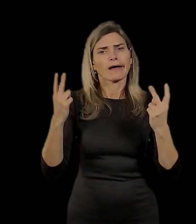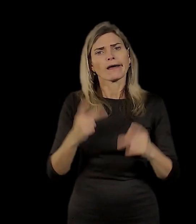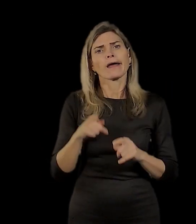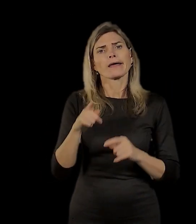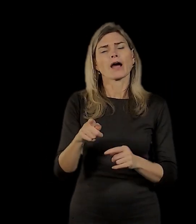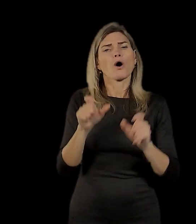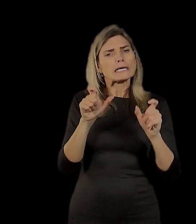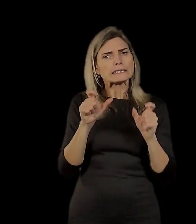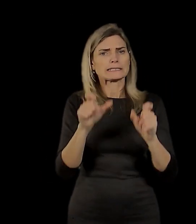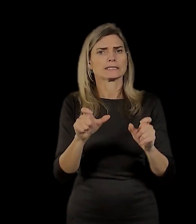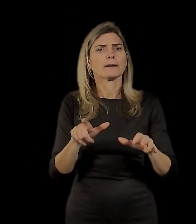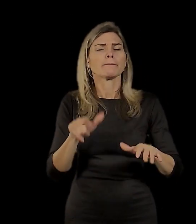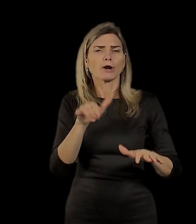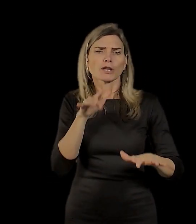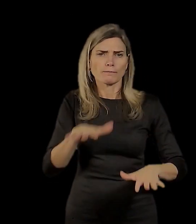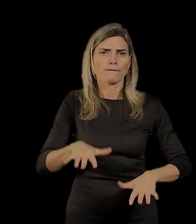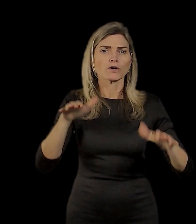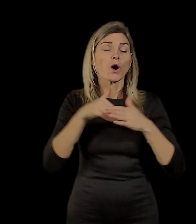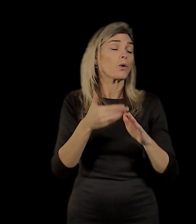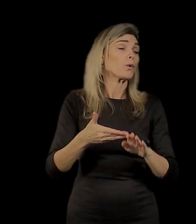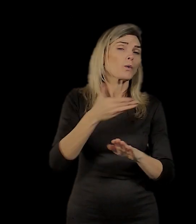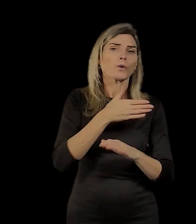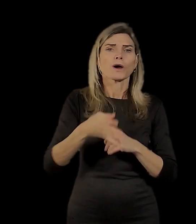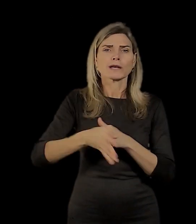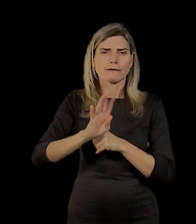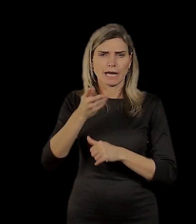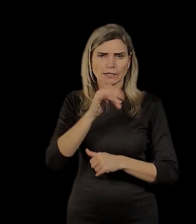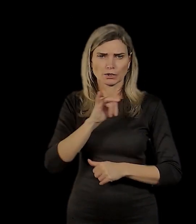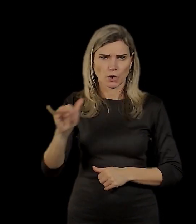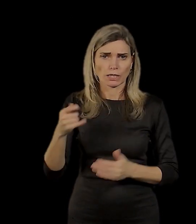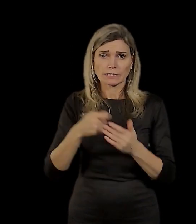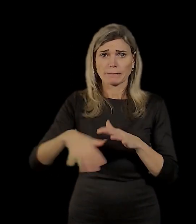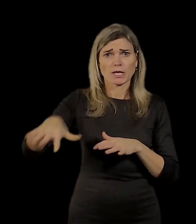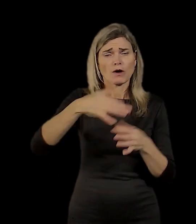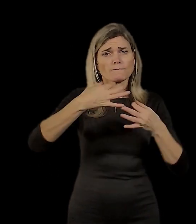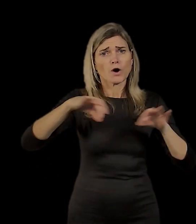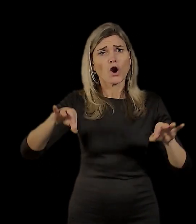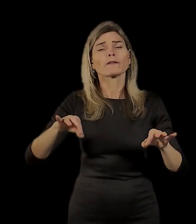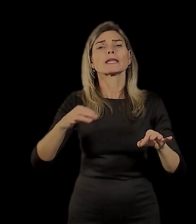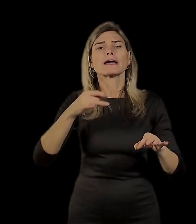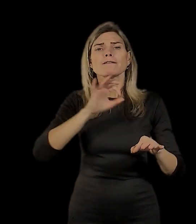they stopped fulfilling this function. And they gradually began to grow over and this high-quality, very high-quality, beneficial floodplain landscape for the city was created there,